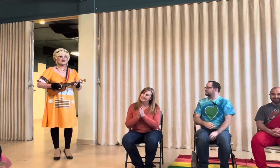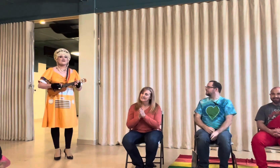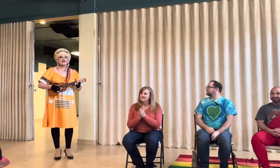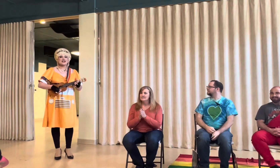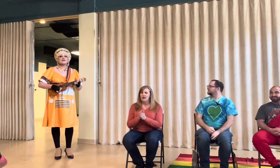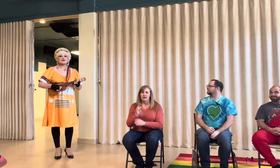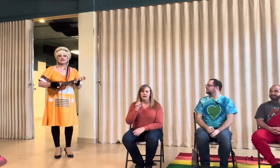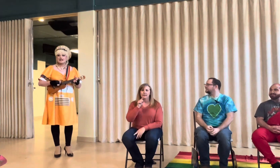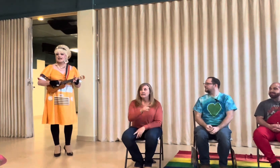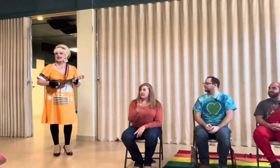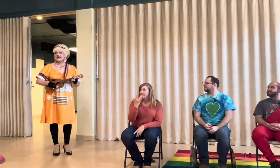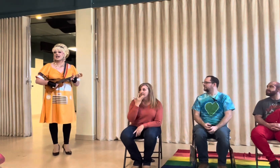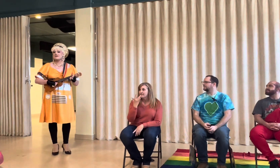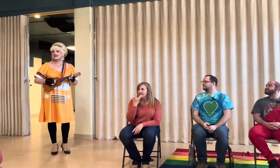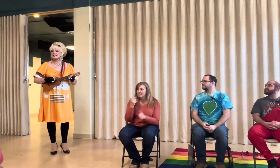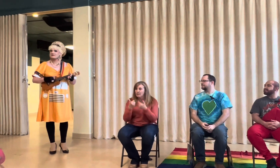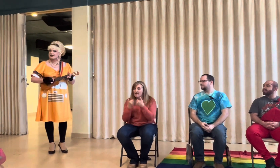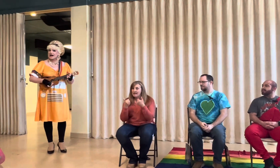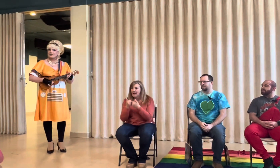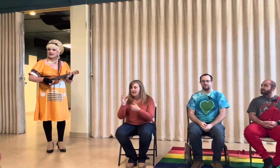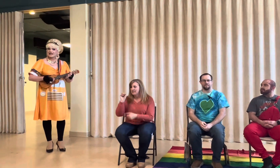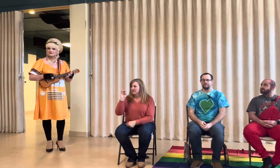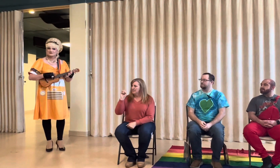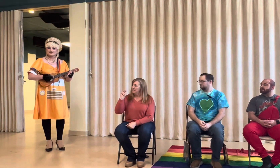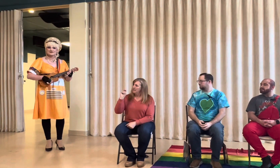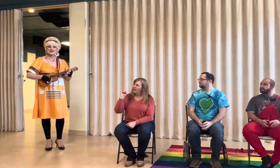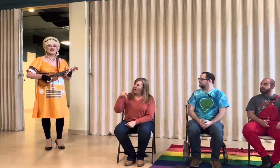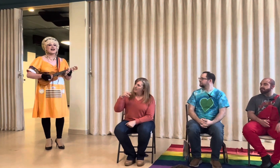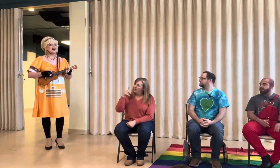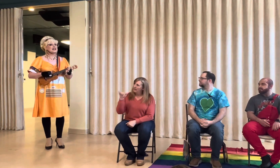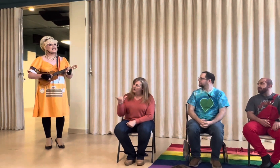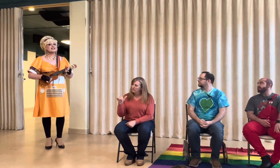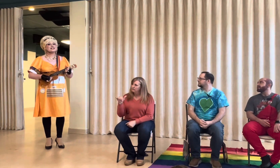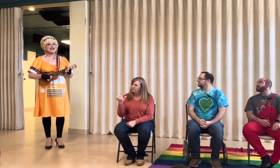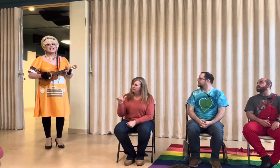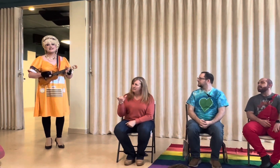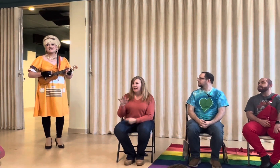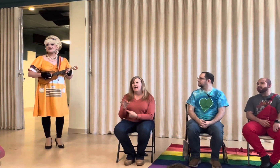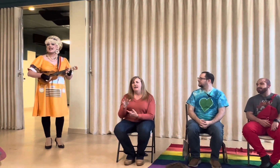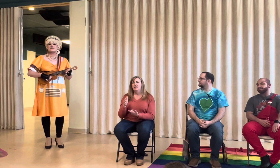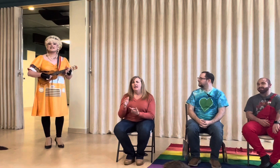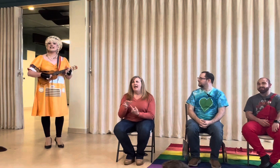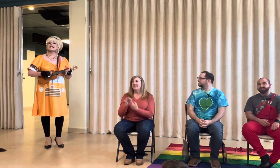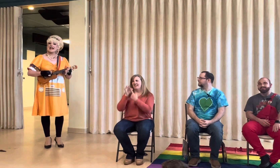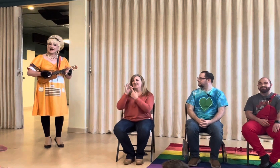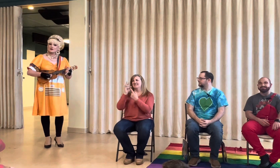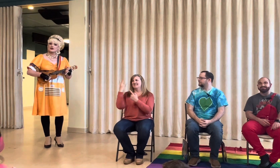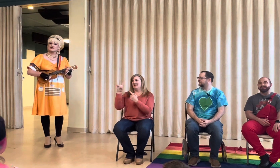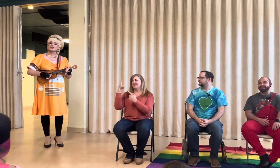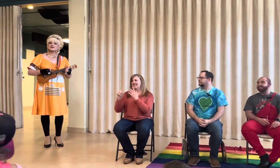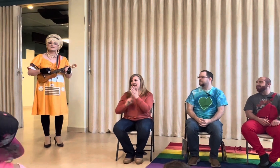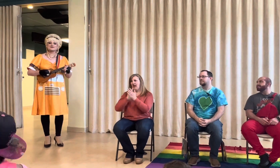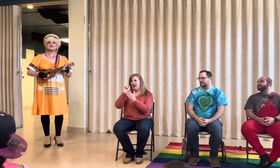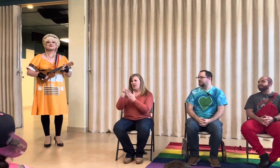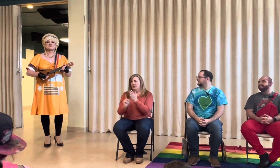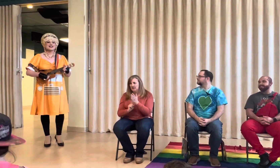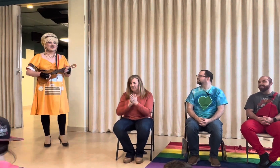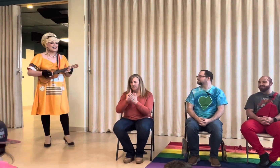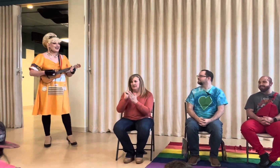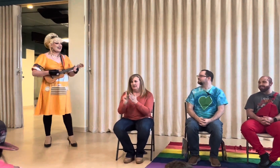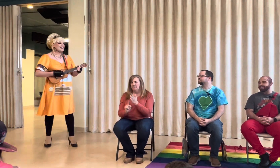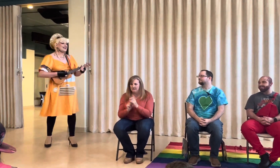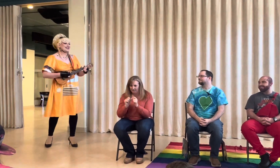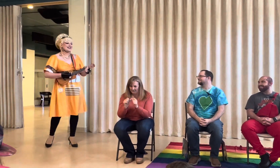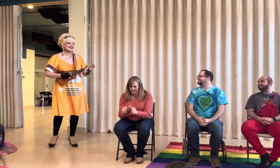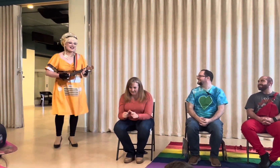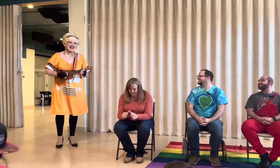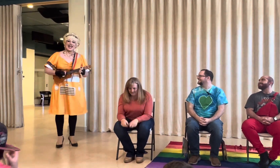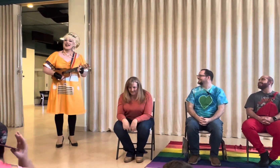Their favorite game is Monopoly unless it takes seventeen hours